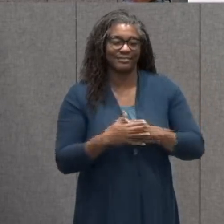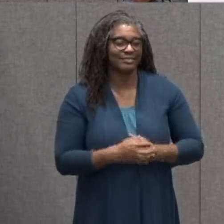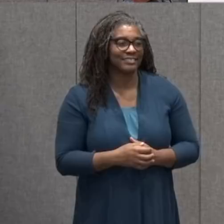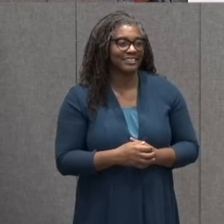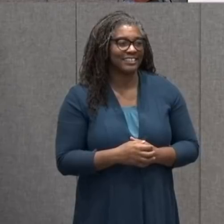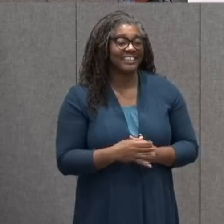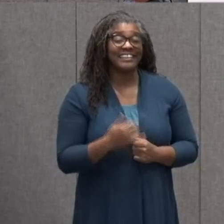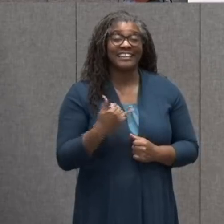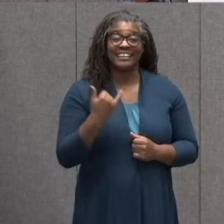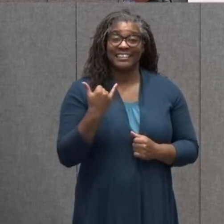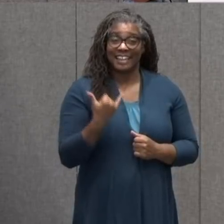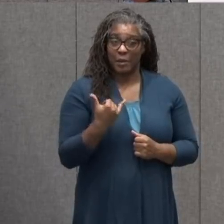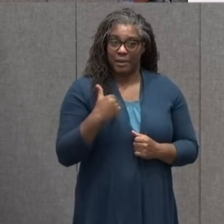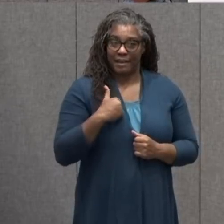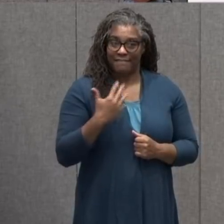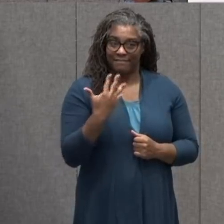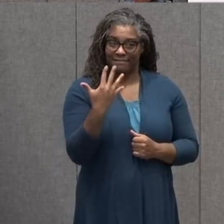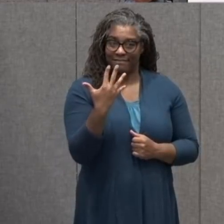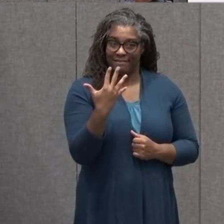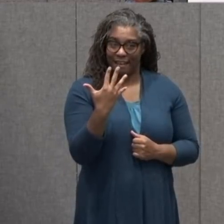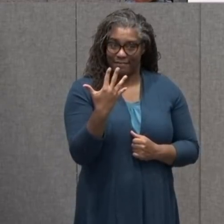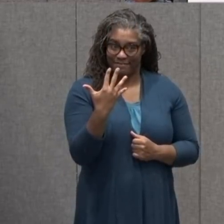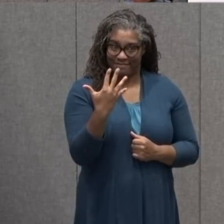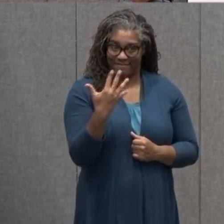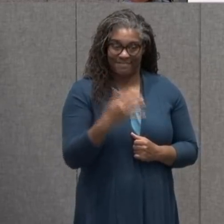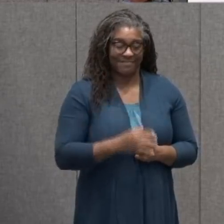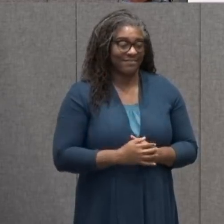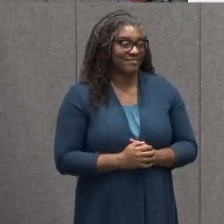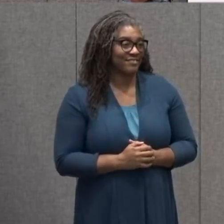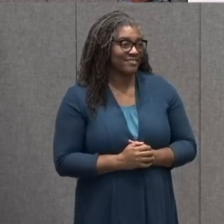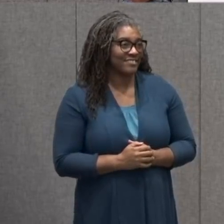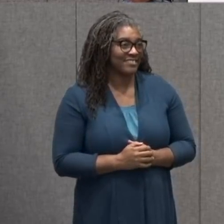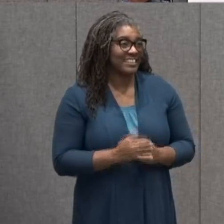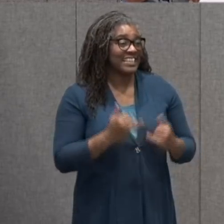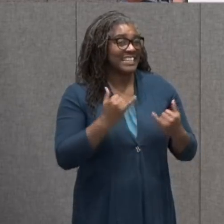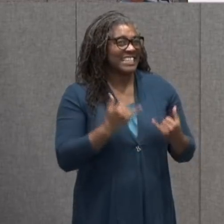Now, whew, now I'm gonna have to really rack my brain.